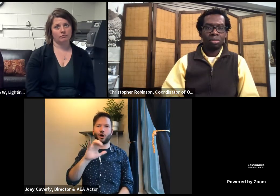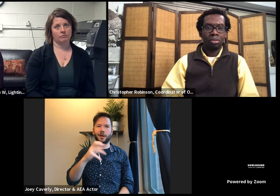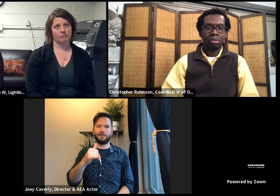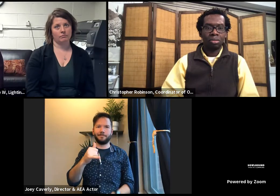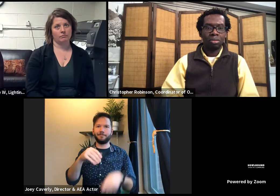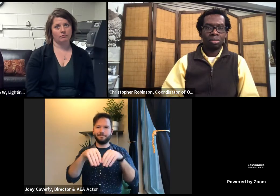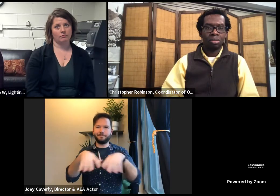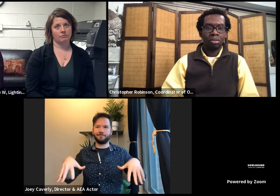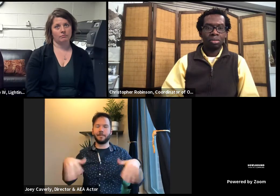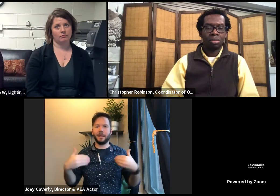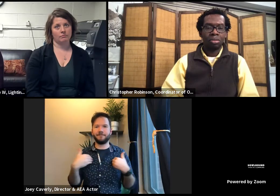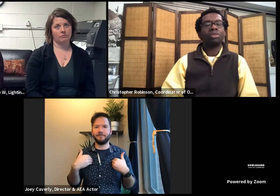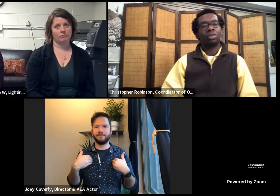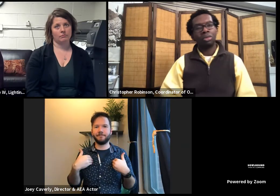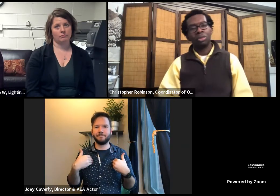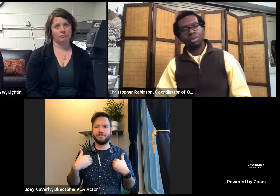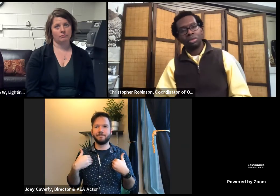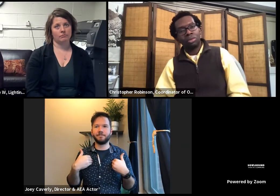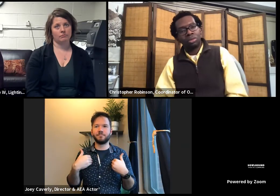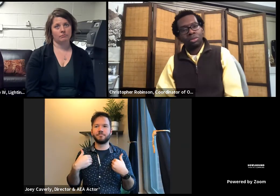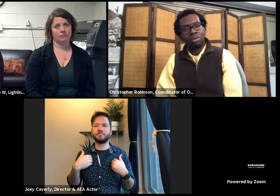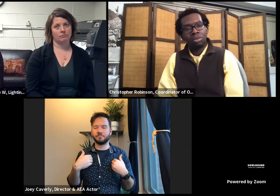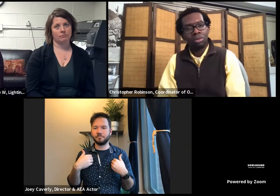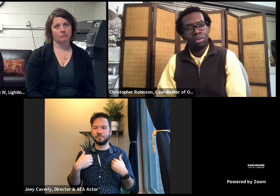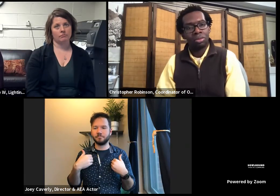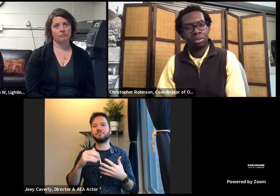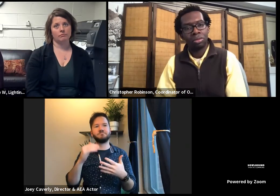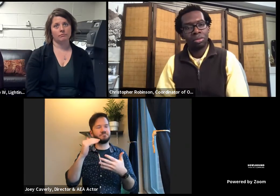In the deaf community, there is a social hierarchy.